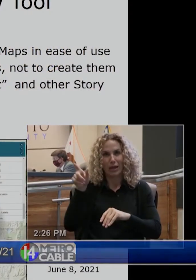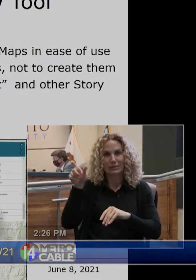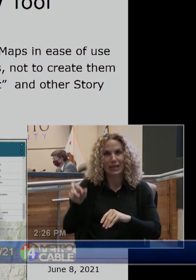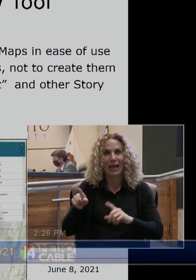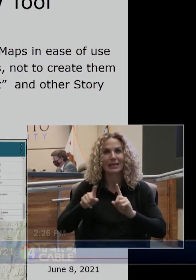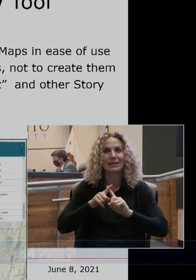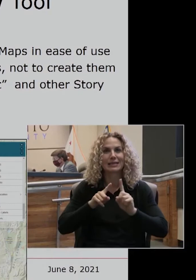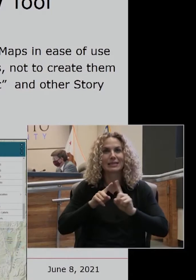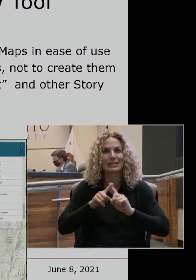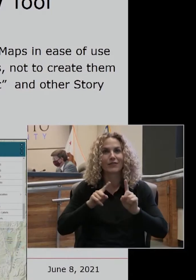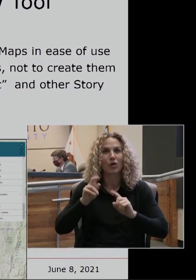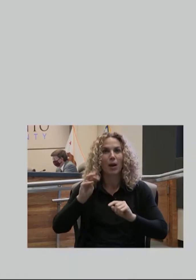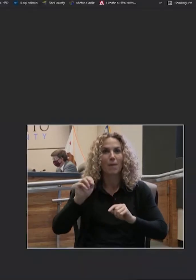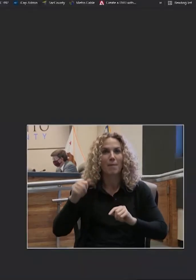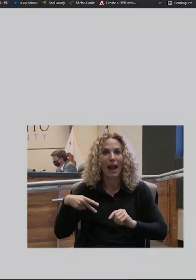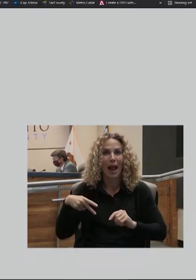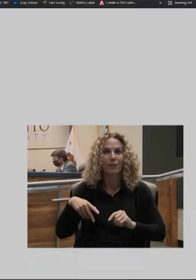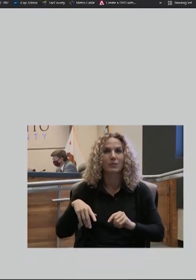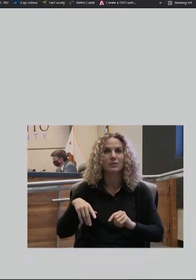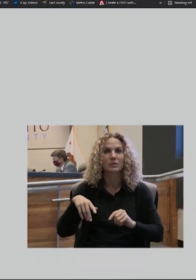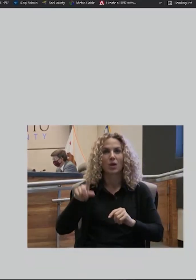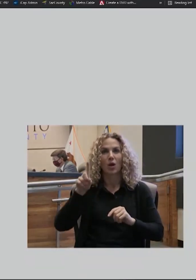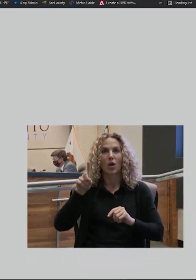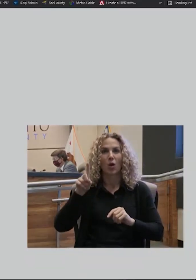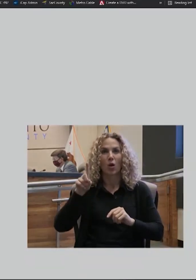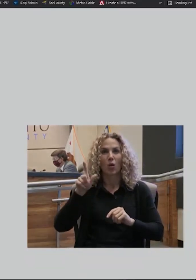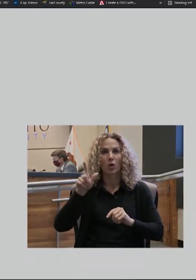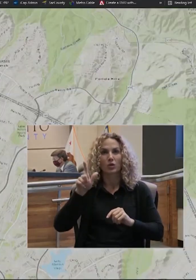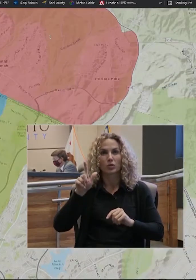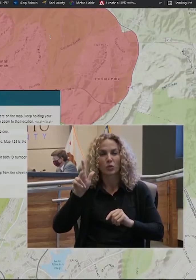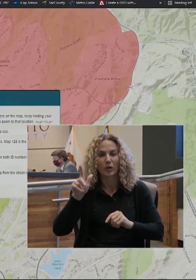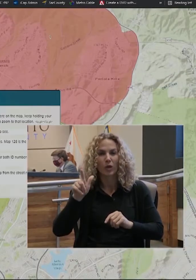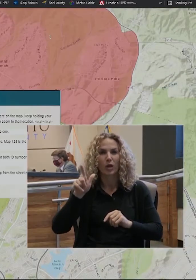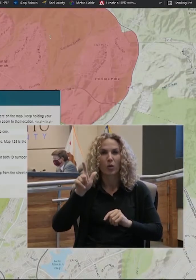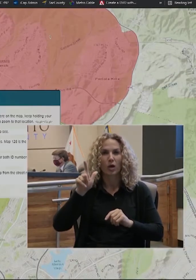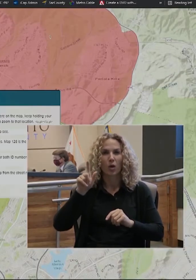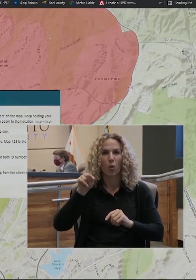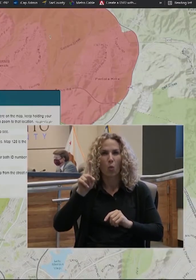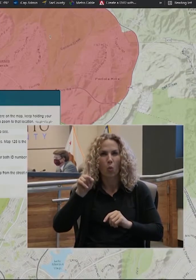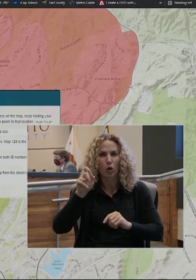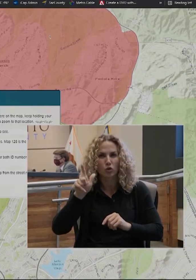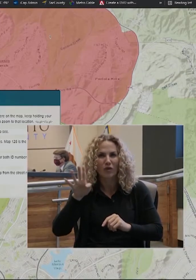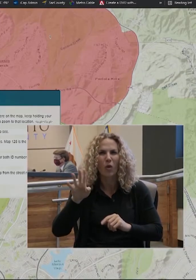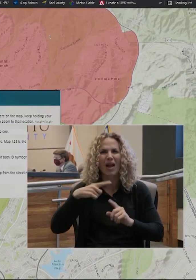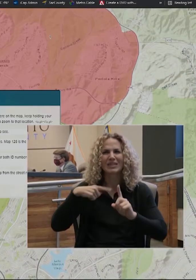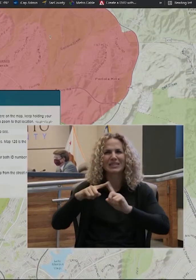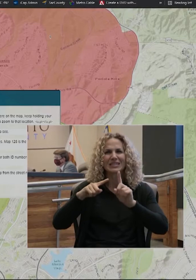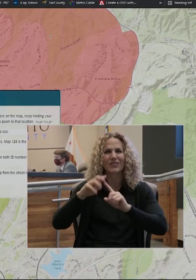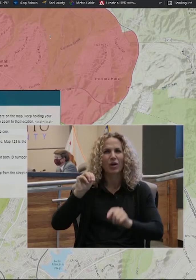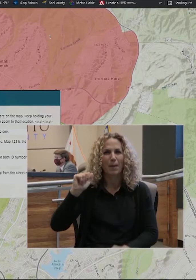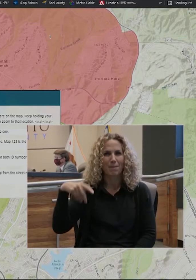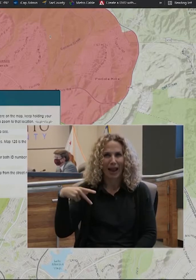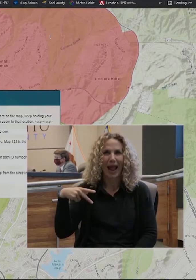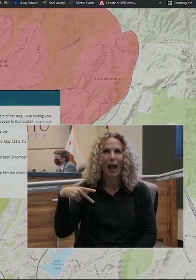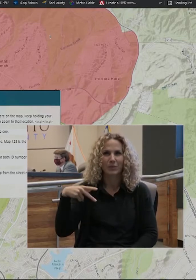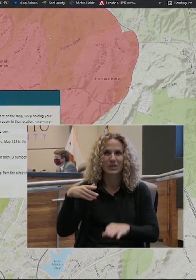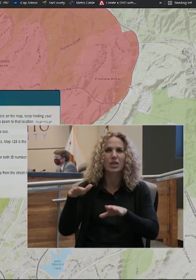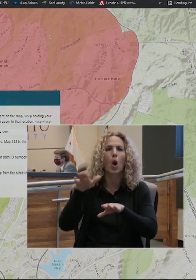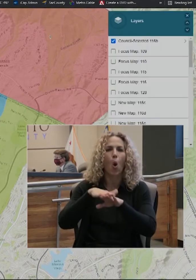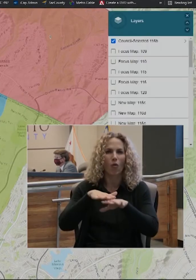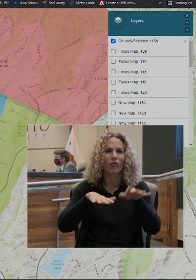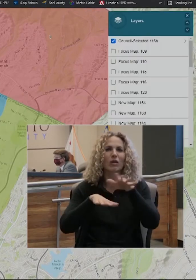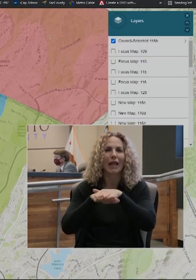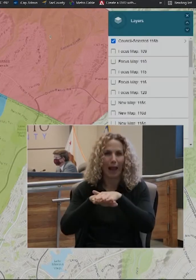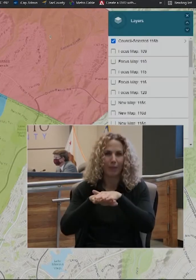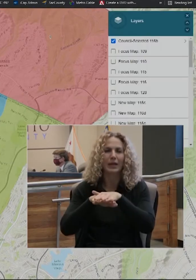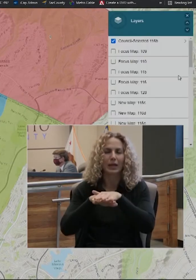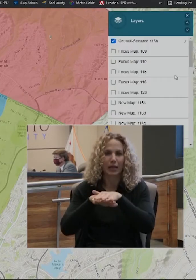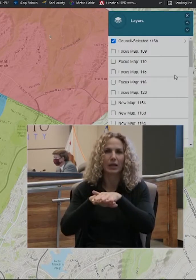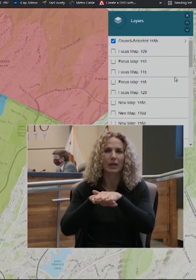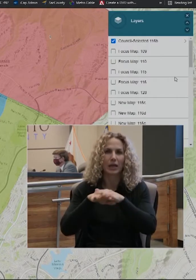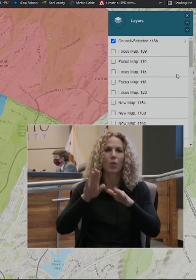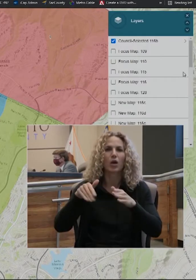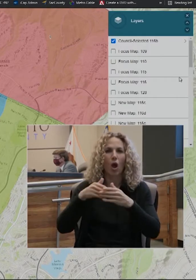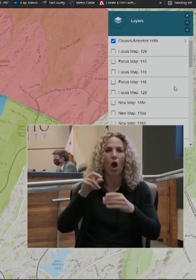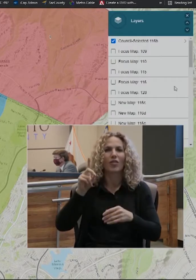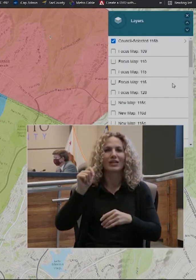YOU CAN SEE THE LIST OF THE DIFFERENT MAPS HERE SO THERE